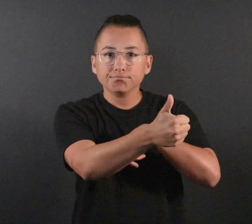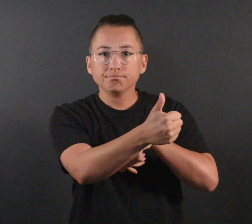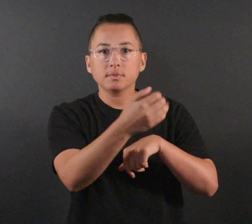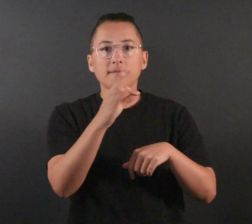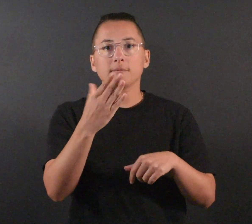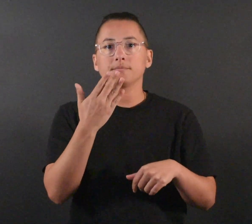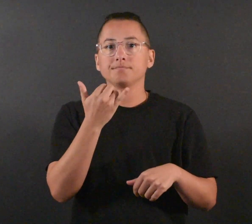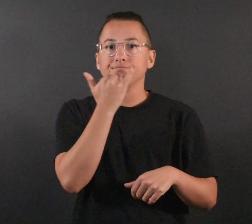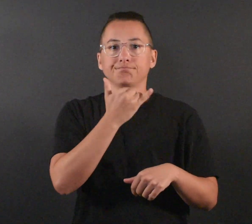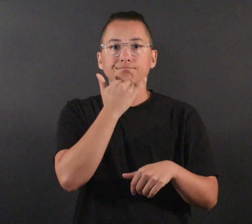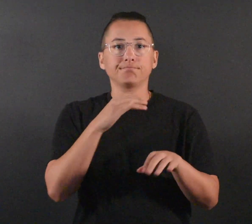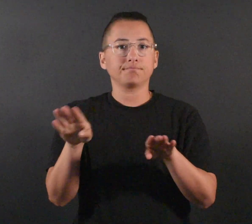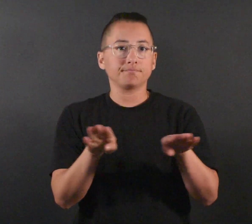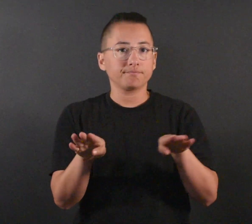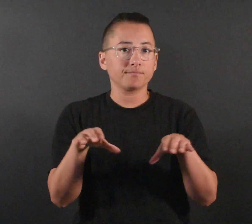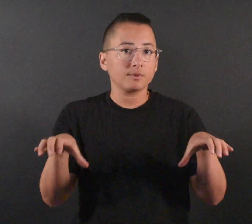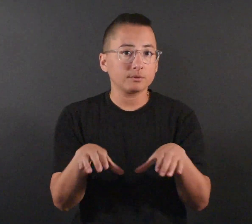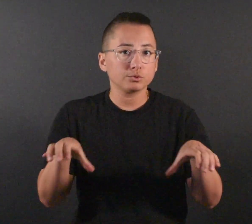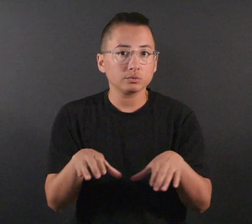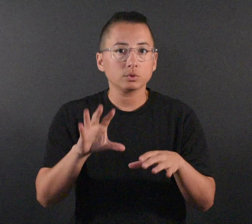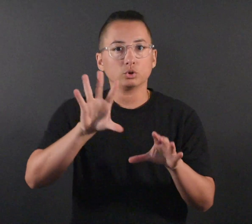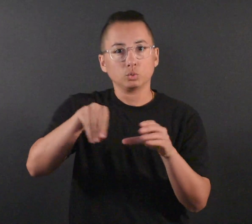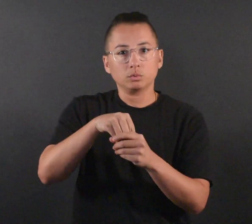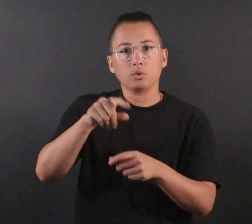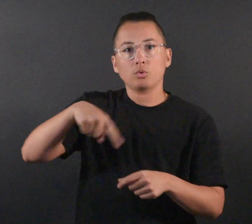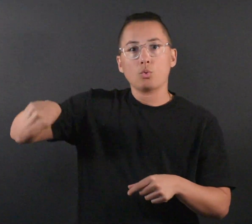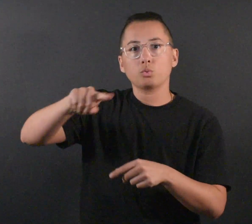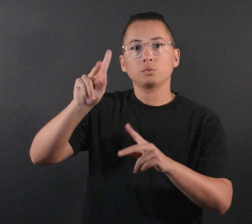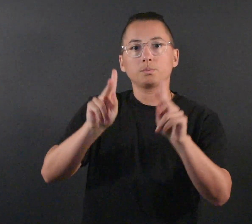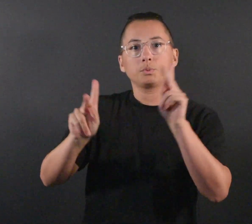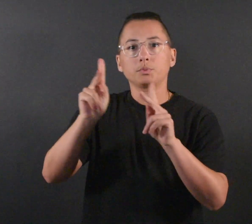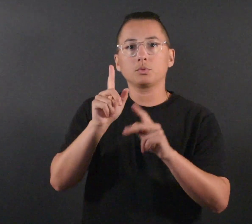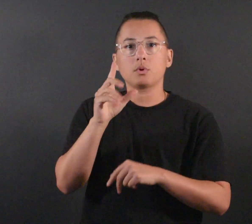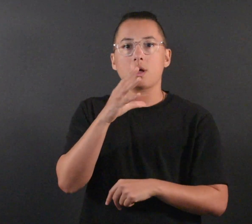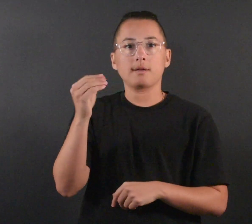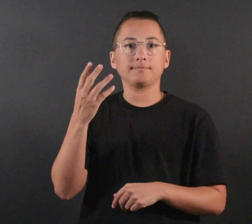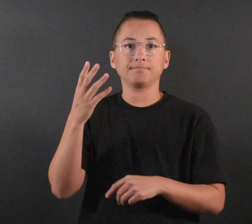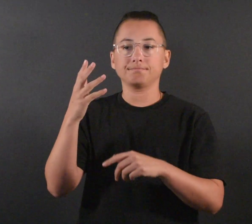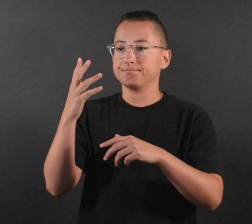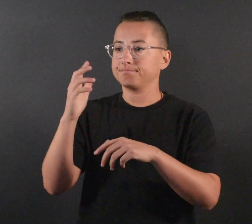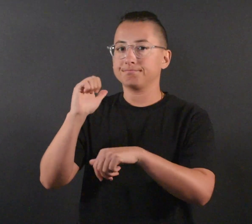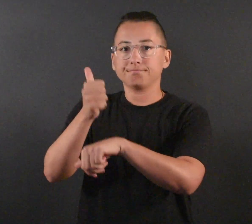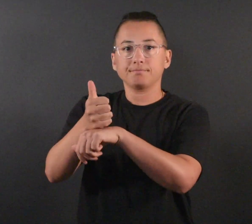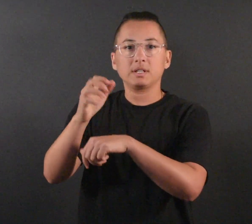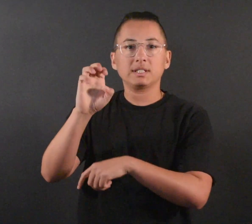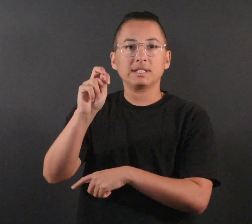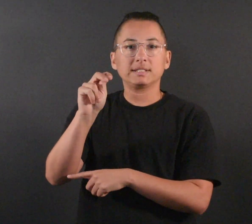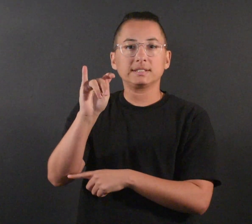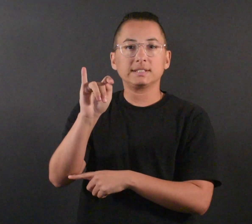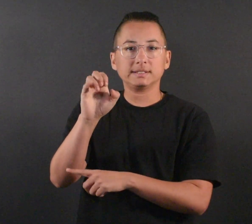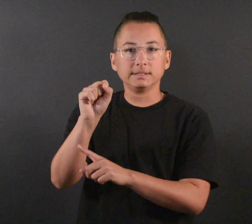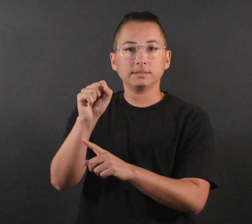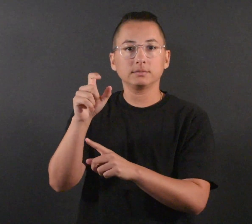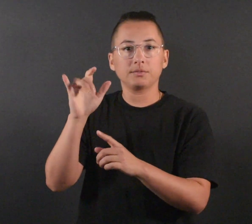involving those individuals and entities subject to the Board’s jurisdiction.